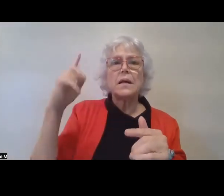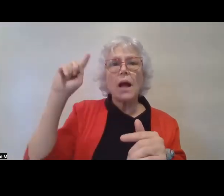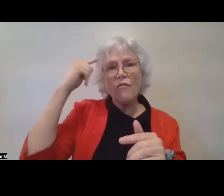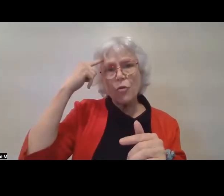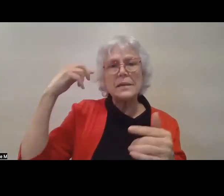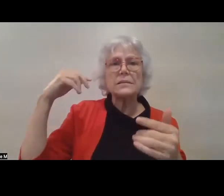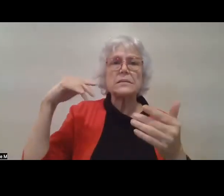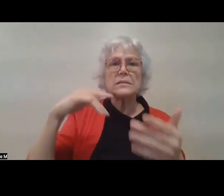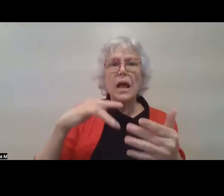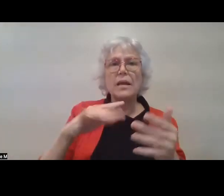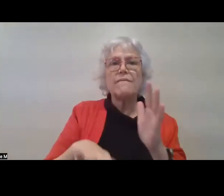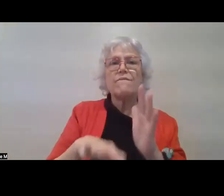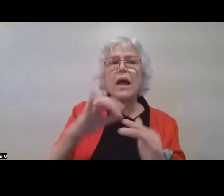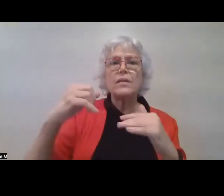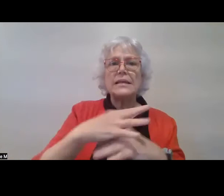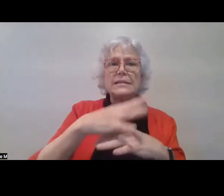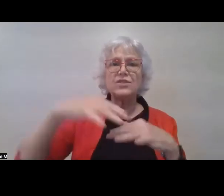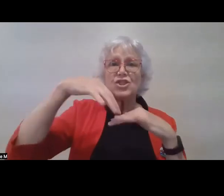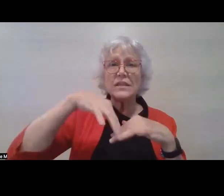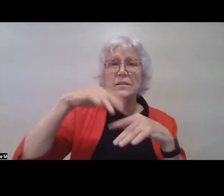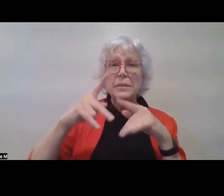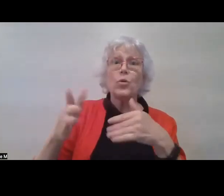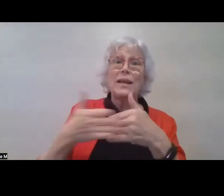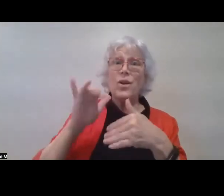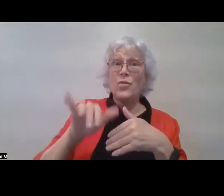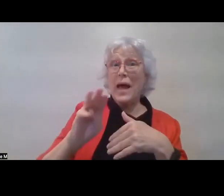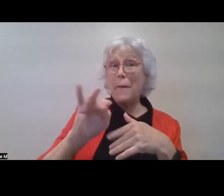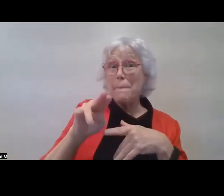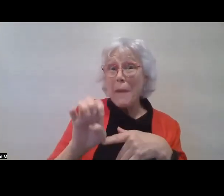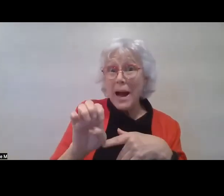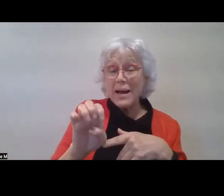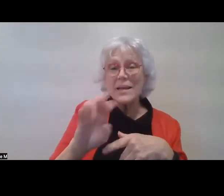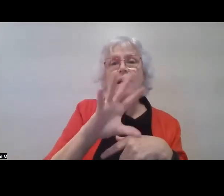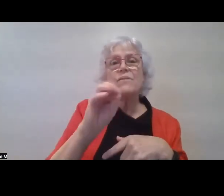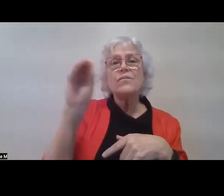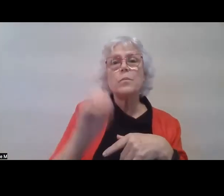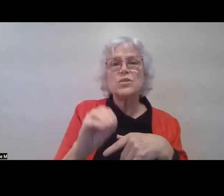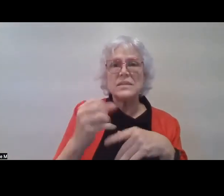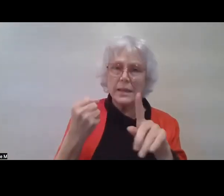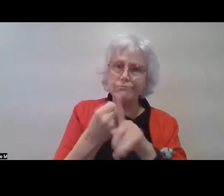the indigenous people near the uranium mine had a 60% higher rate of cancer versus